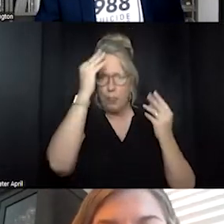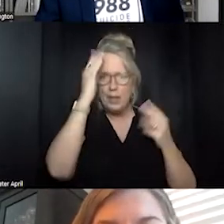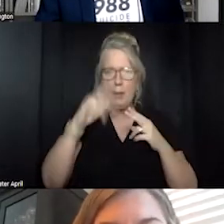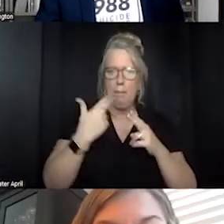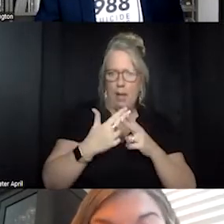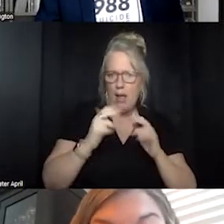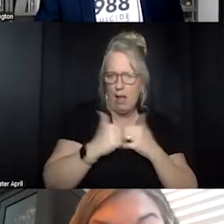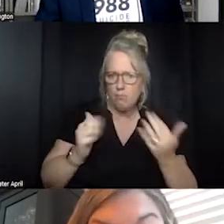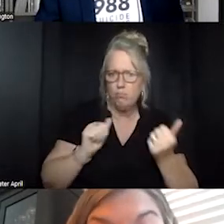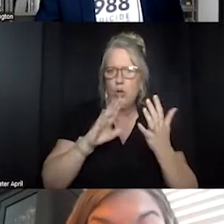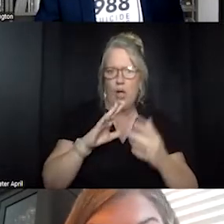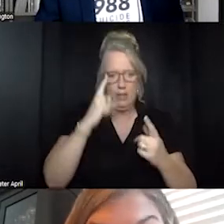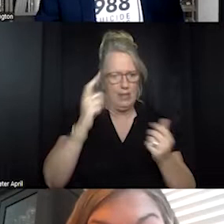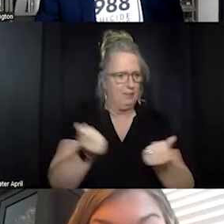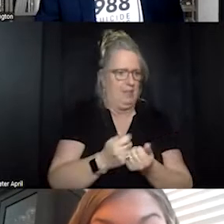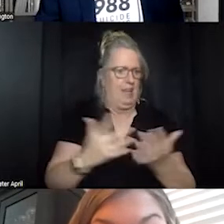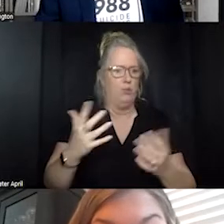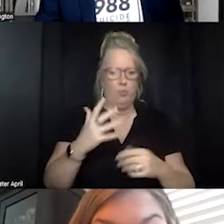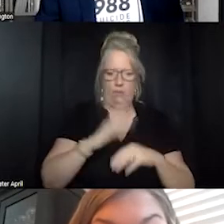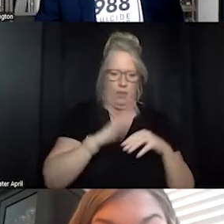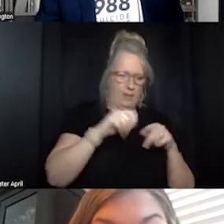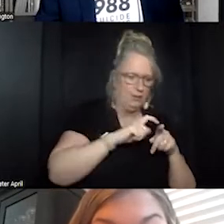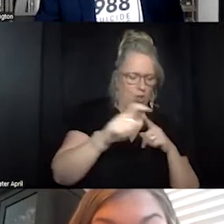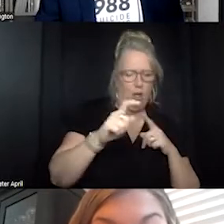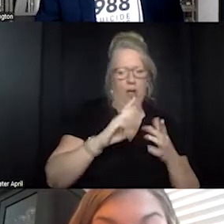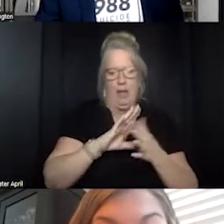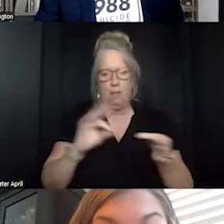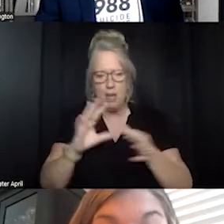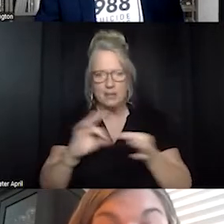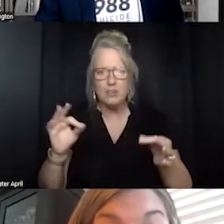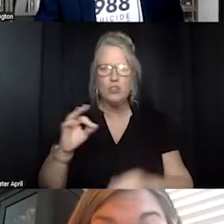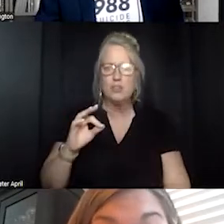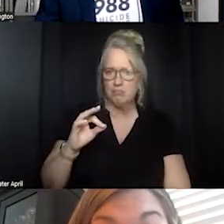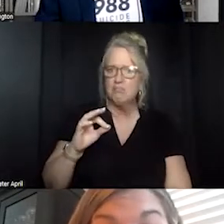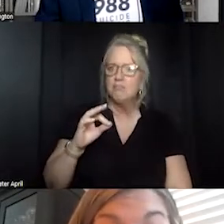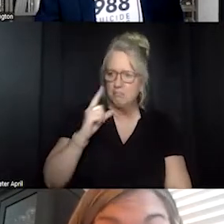THINK DUE TO EVERYONE ON THIS CALL AND THE MESSAGES THAT HAVE BEEN REITERATED AT EVERY